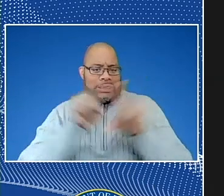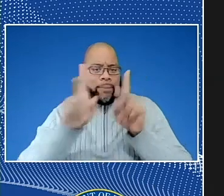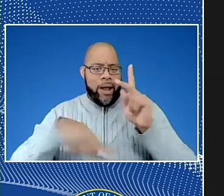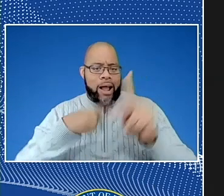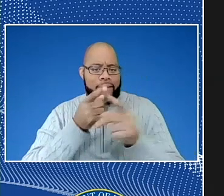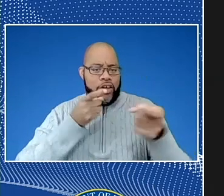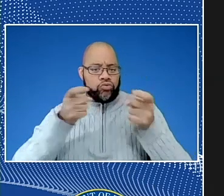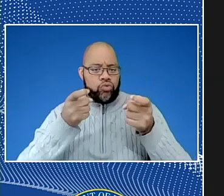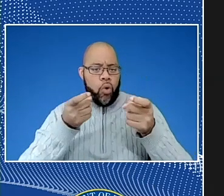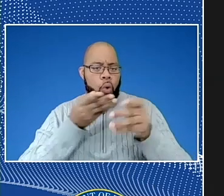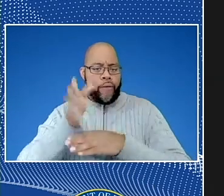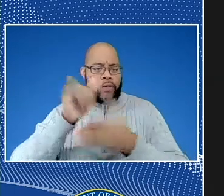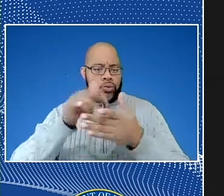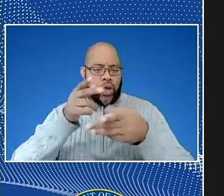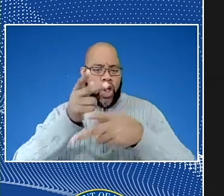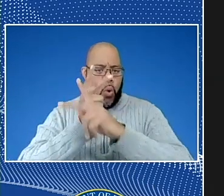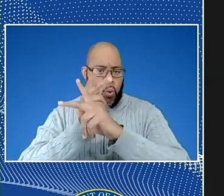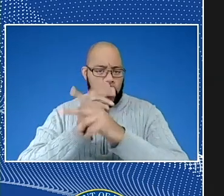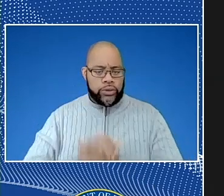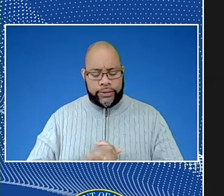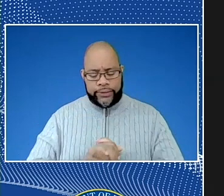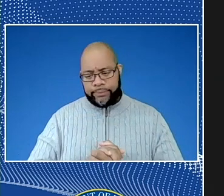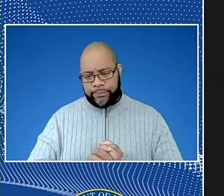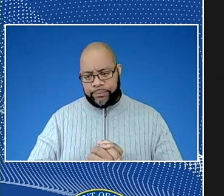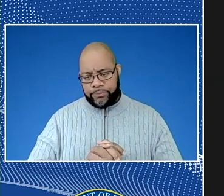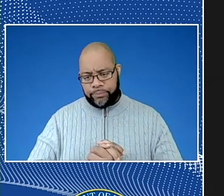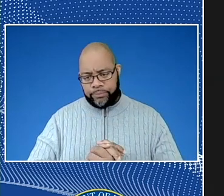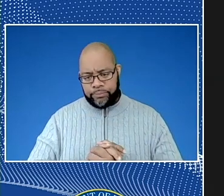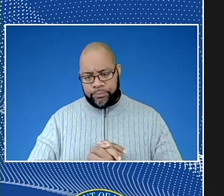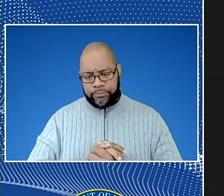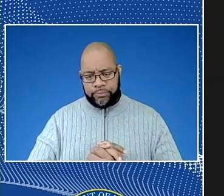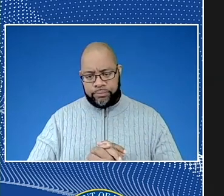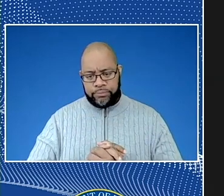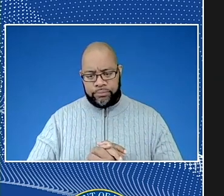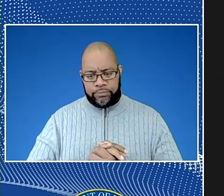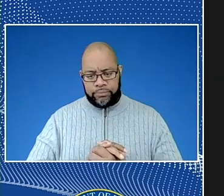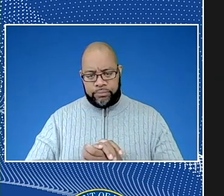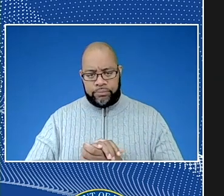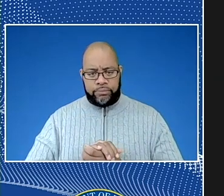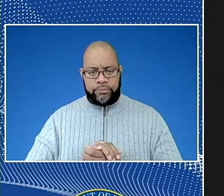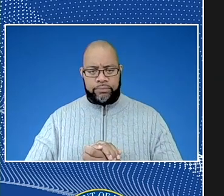those loans. Thank you. Thank you, Lane. Yeah, Yael.